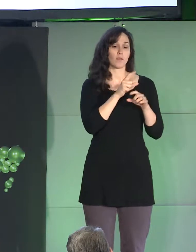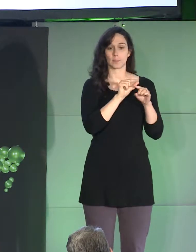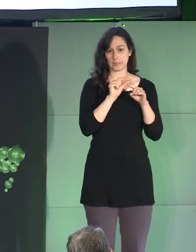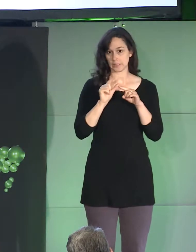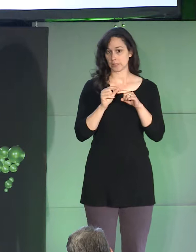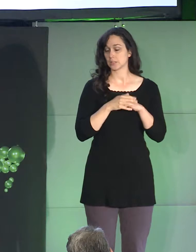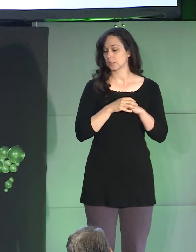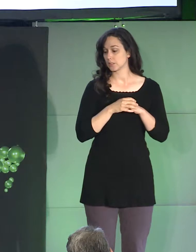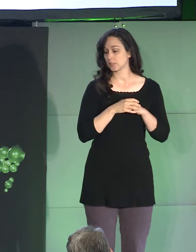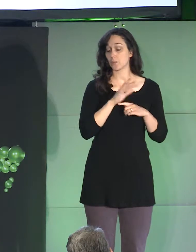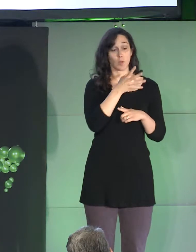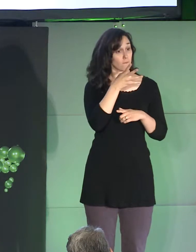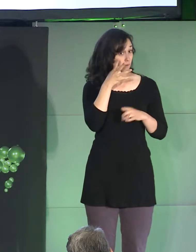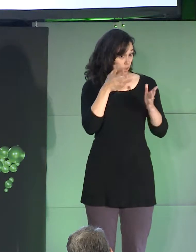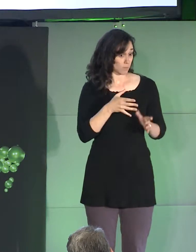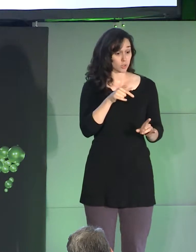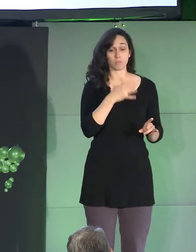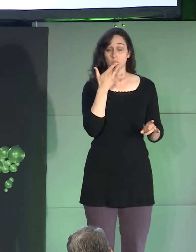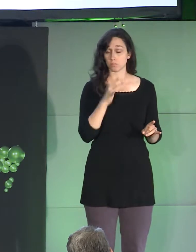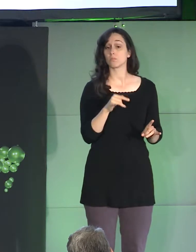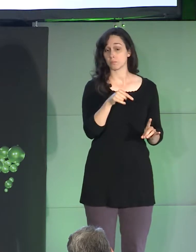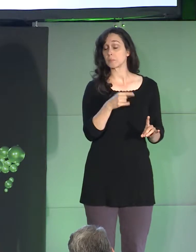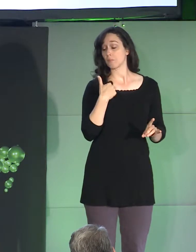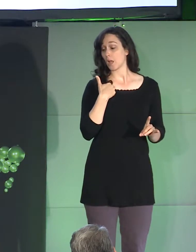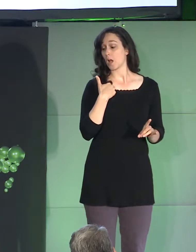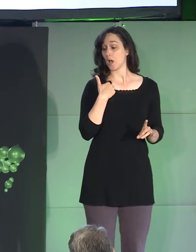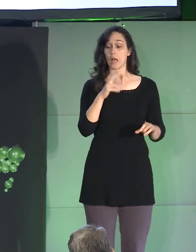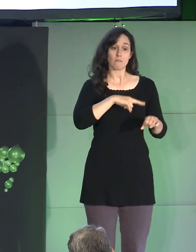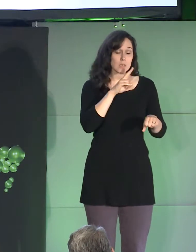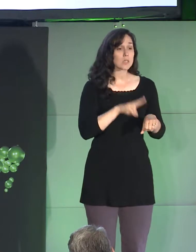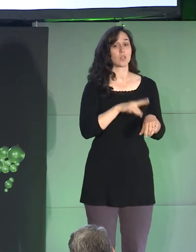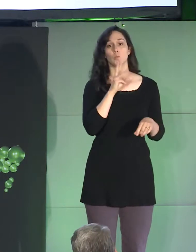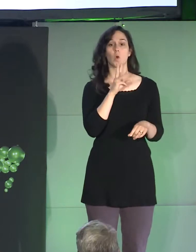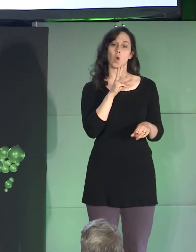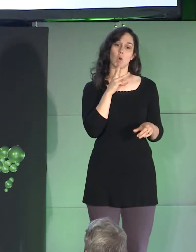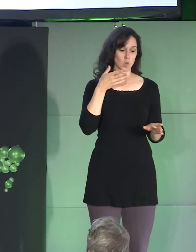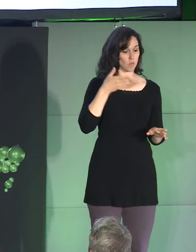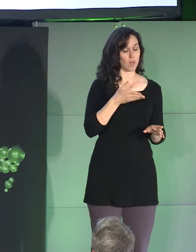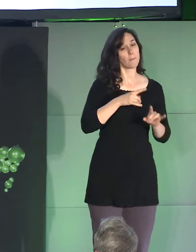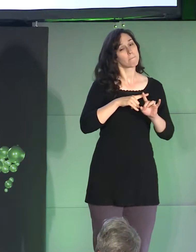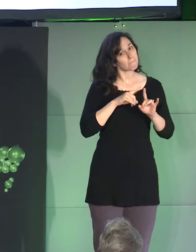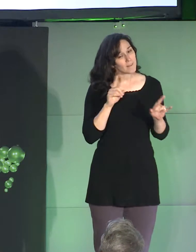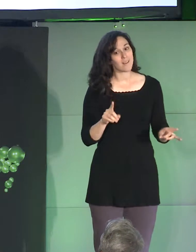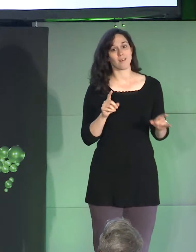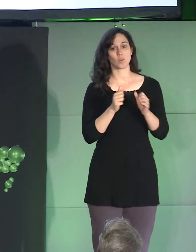Fortunately for the farmers, they have a natural source of water. Unfortunately, however, with the wet process,